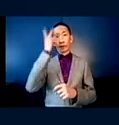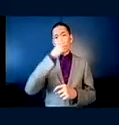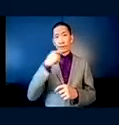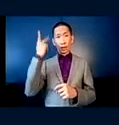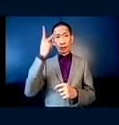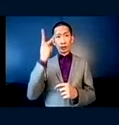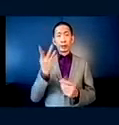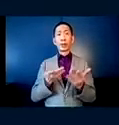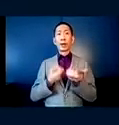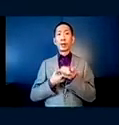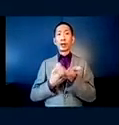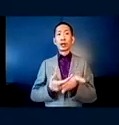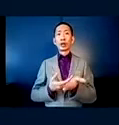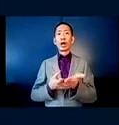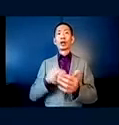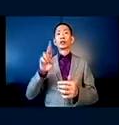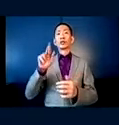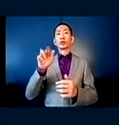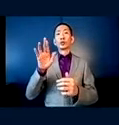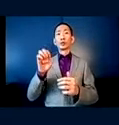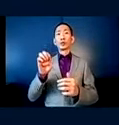COMPLEX PHENOTYPES MAY ALLOW FOR THE DECONSTRUCTION OF RACE AS I